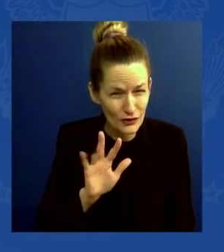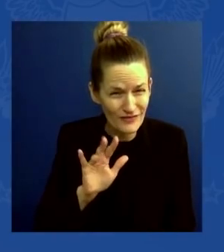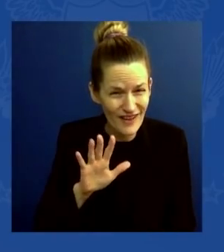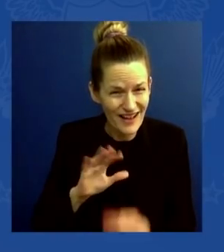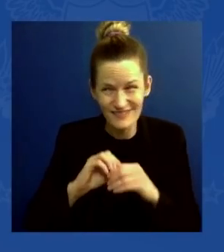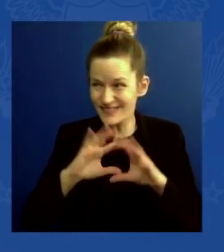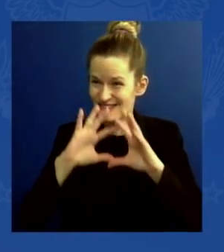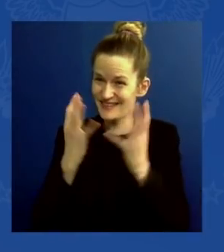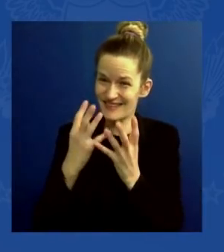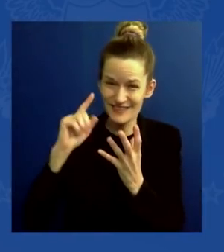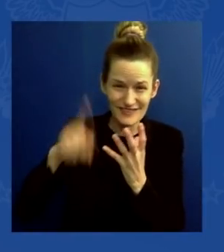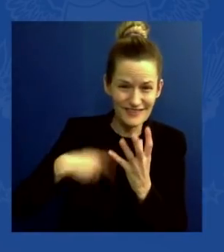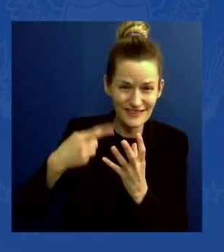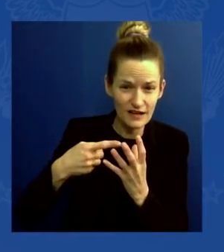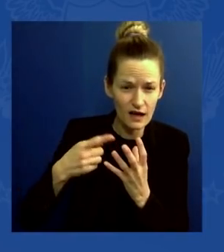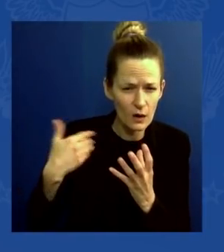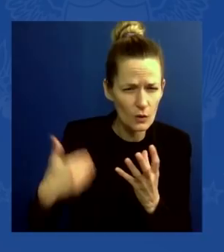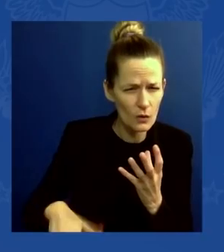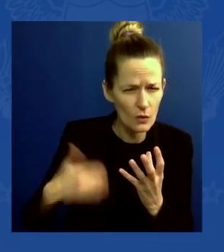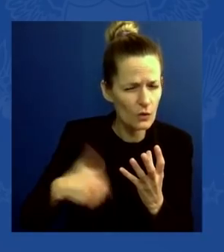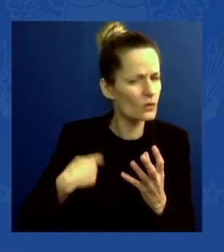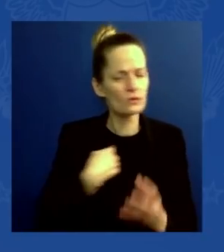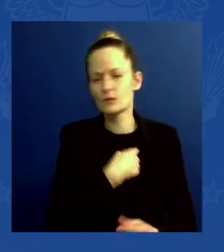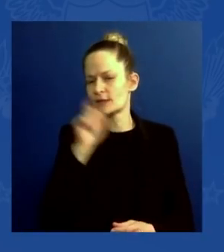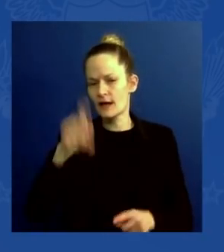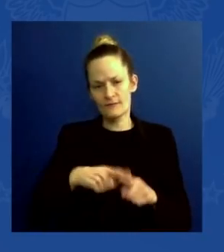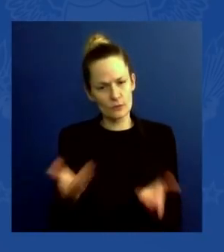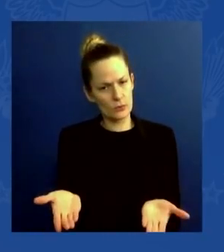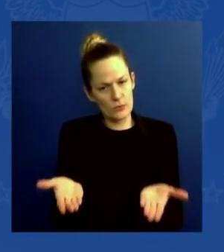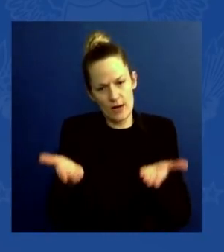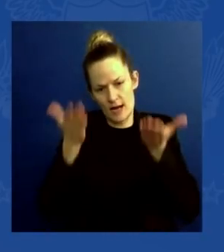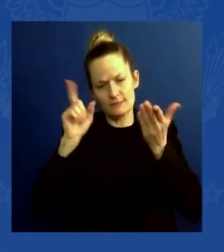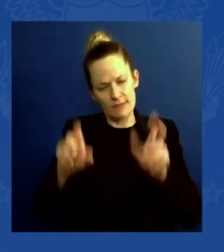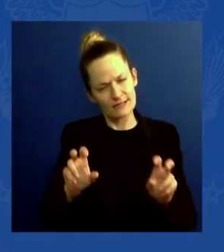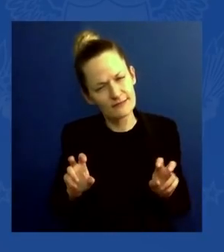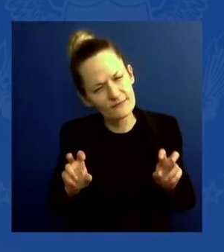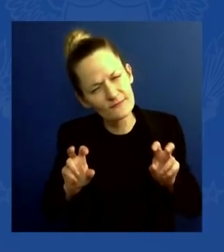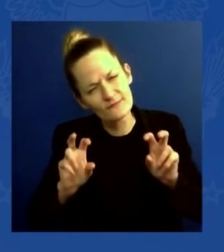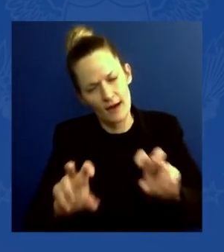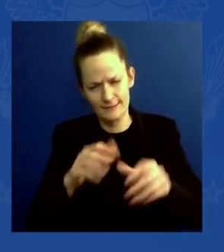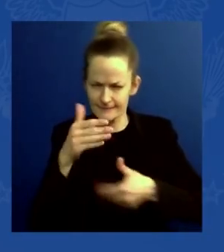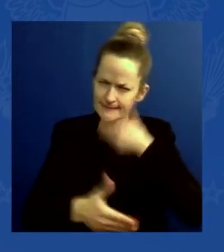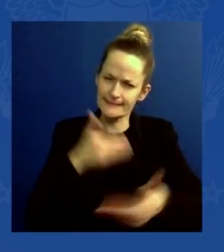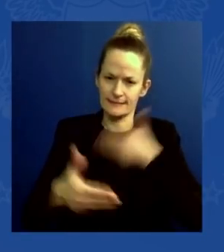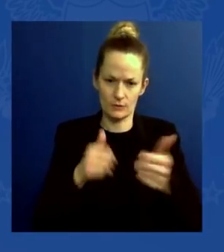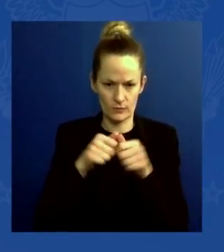would be a fundamental change in America, but taken together they're truly consequential. Again, I have --